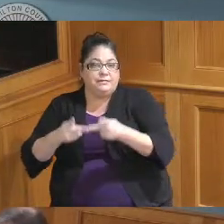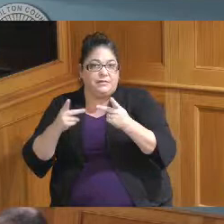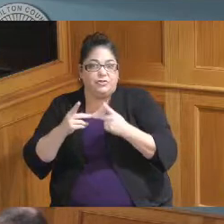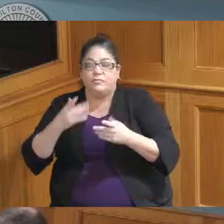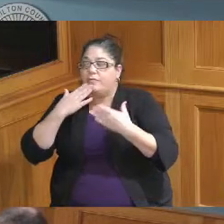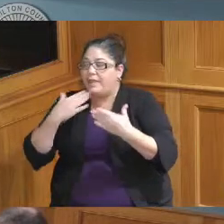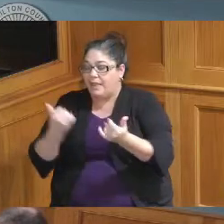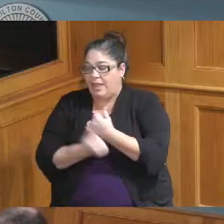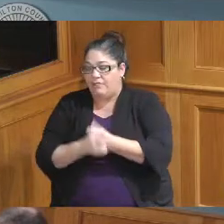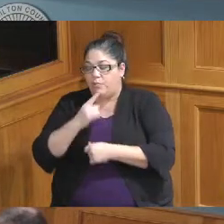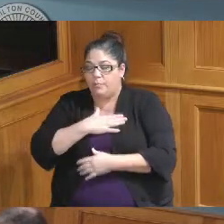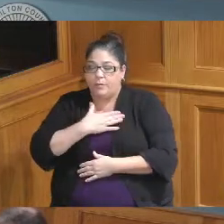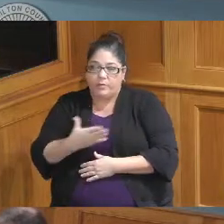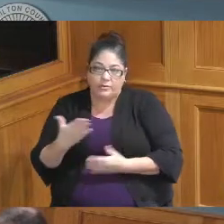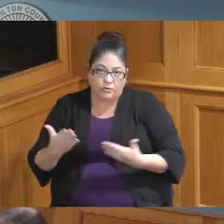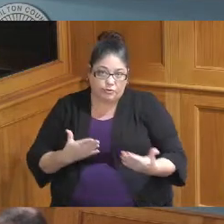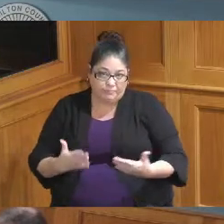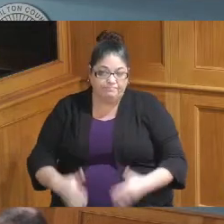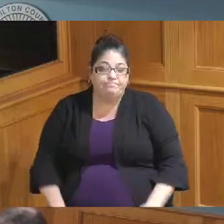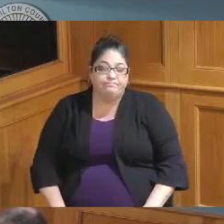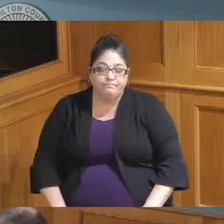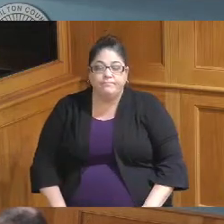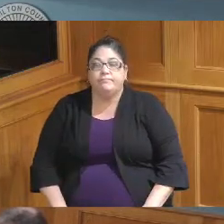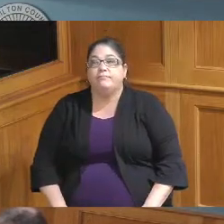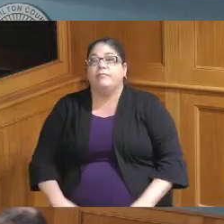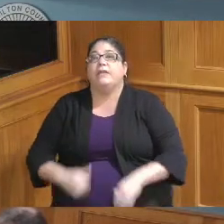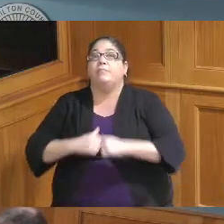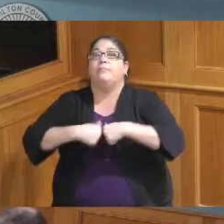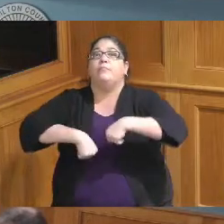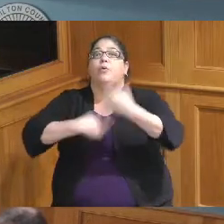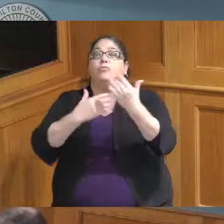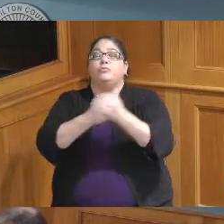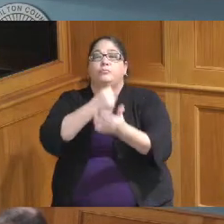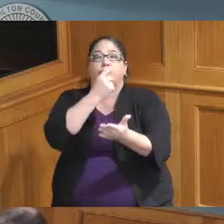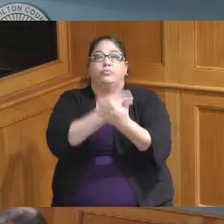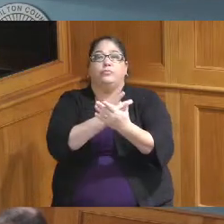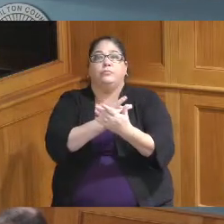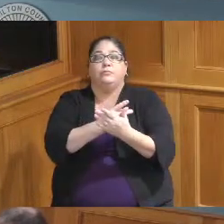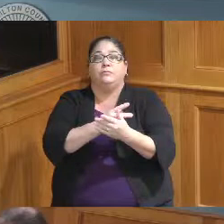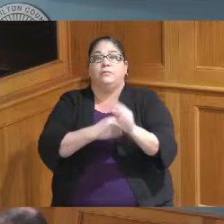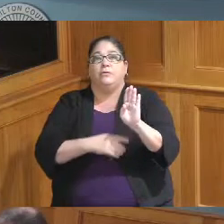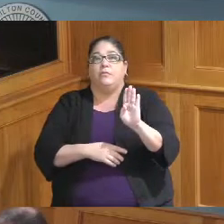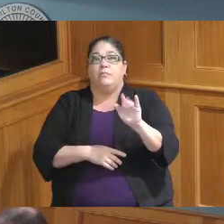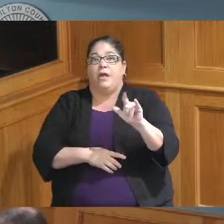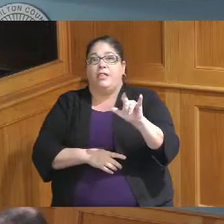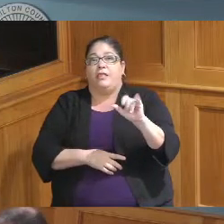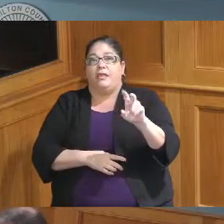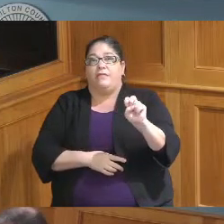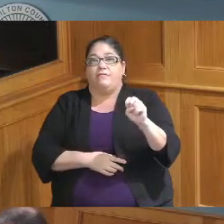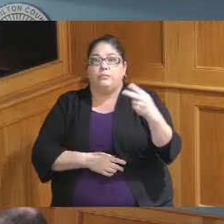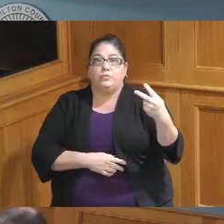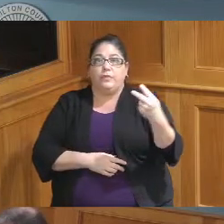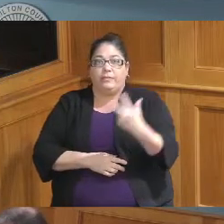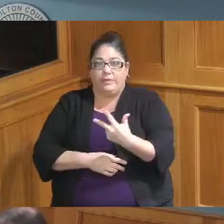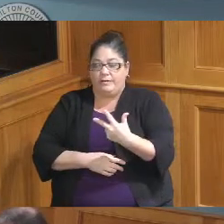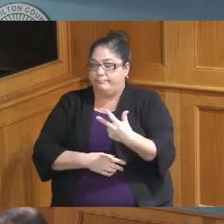has been willing to serve okay I make a motion to approve by leave two and three second Commissioner